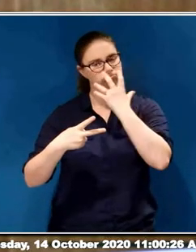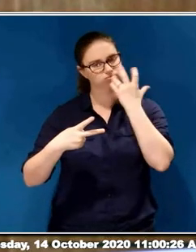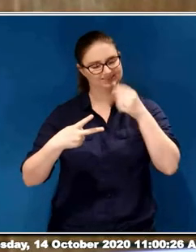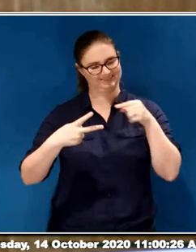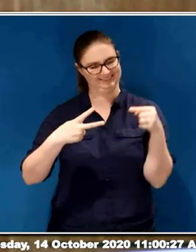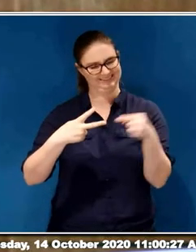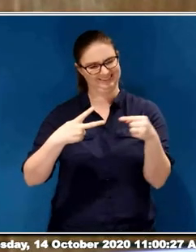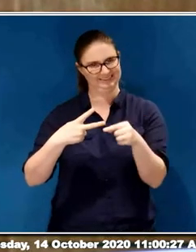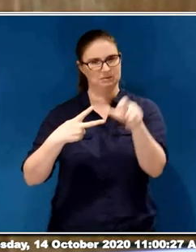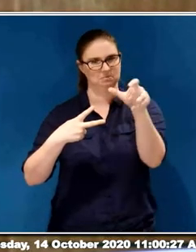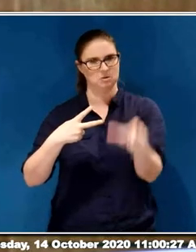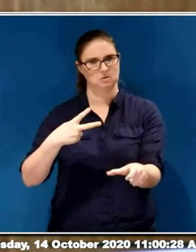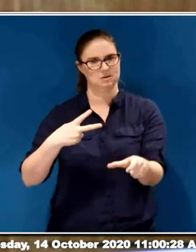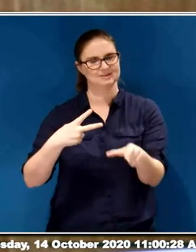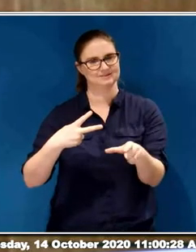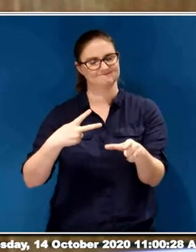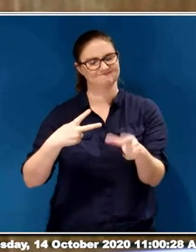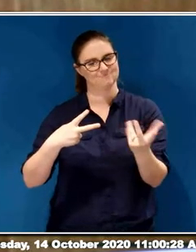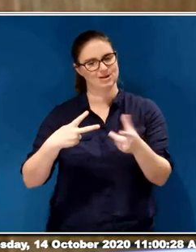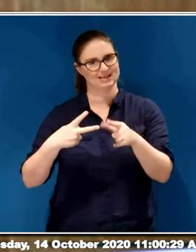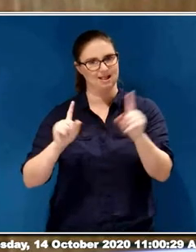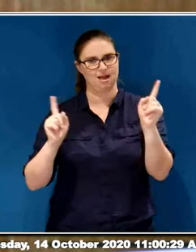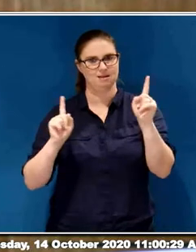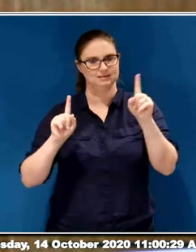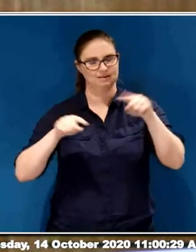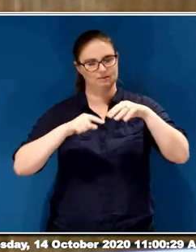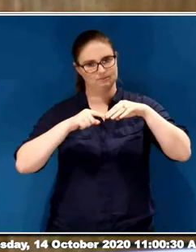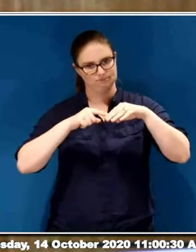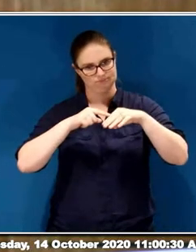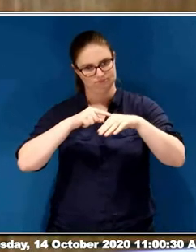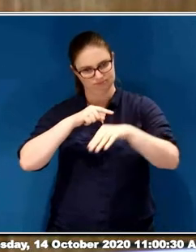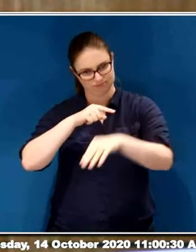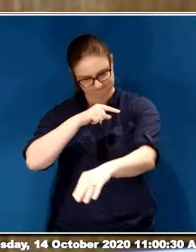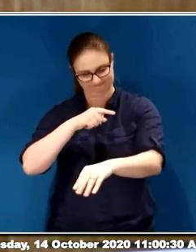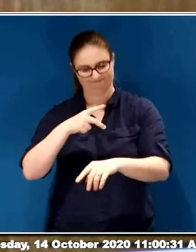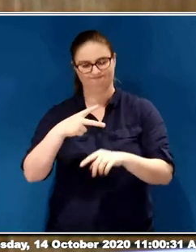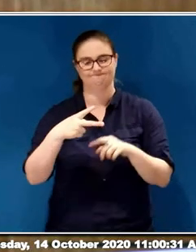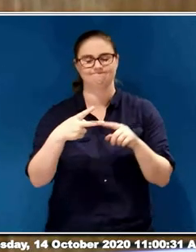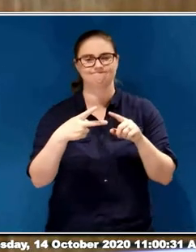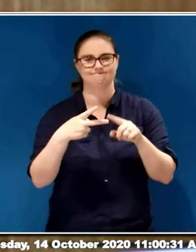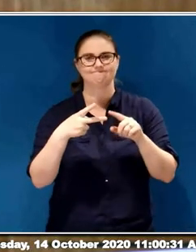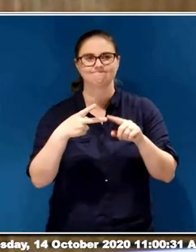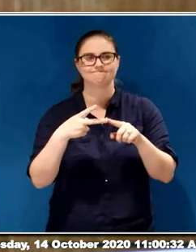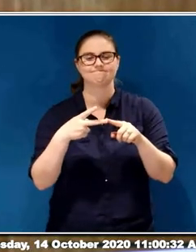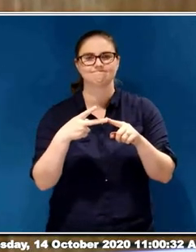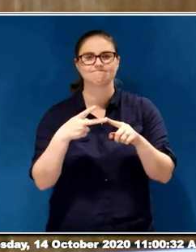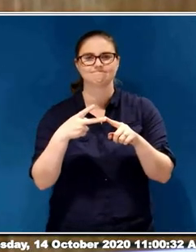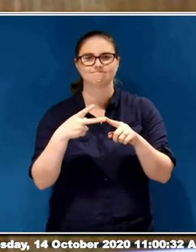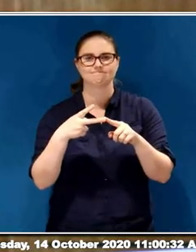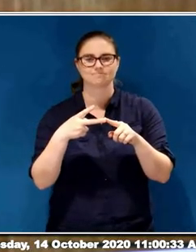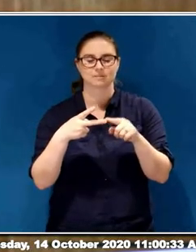to take a turn for the worst, she continually broke the plans.